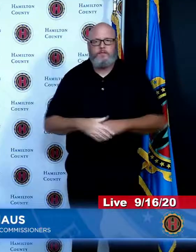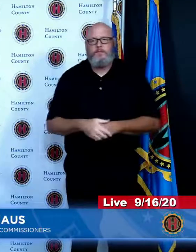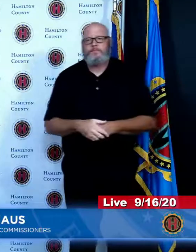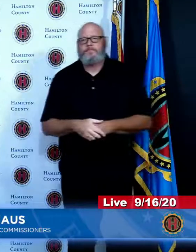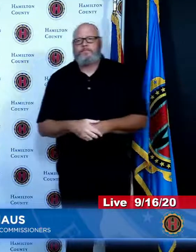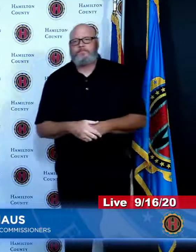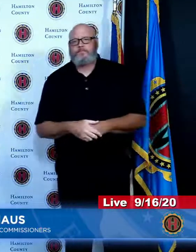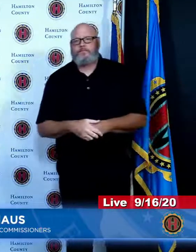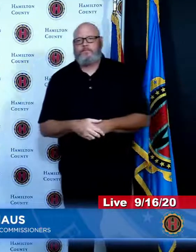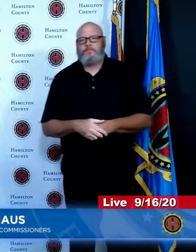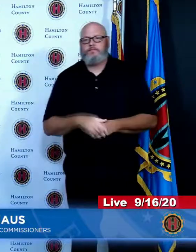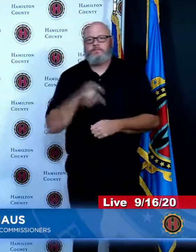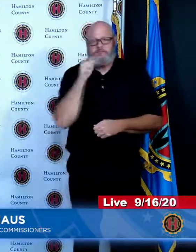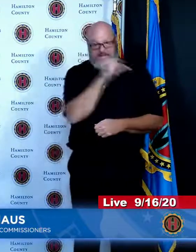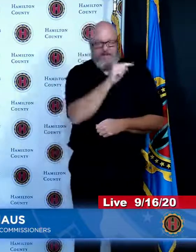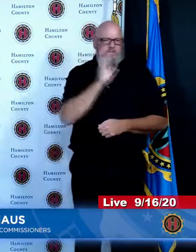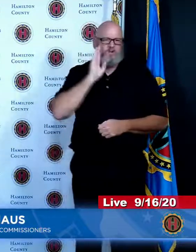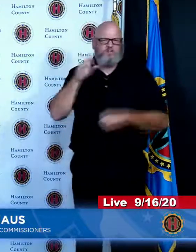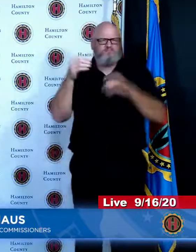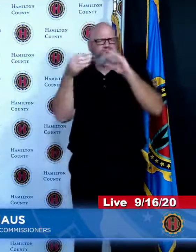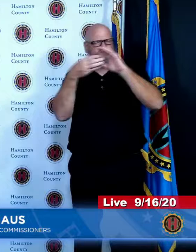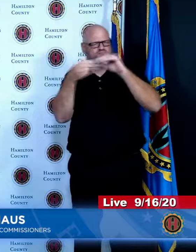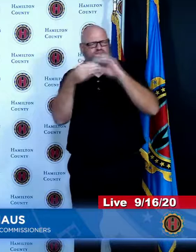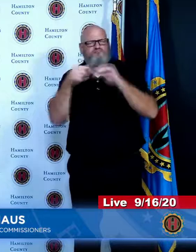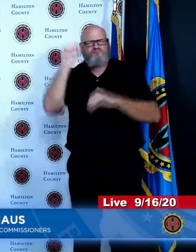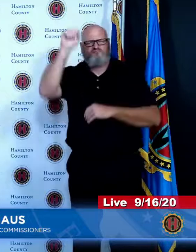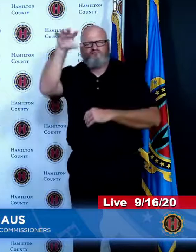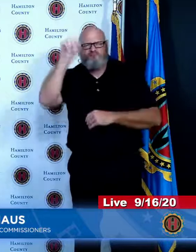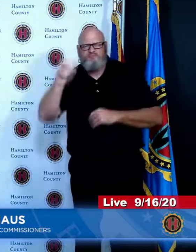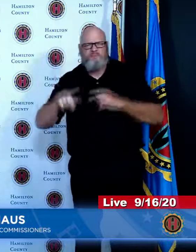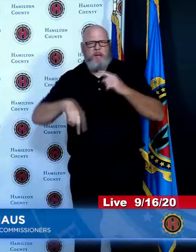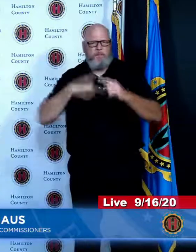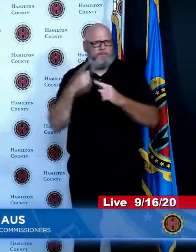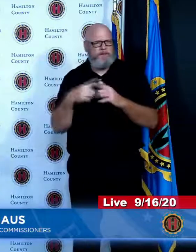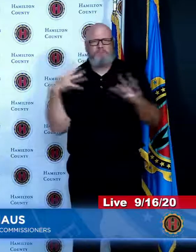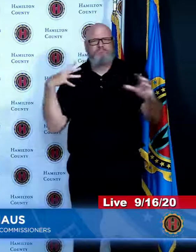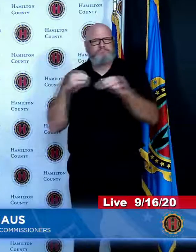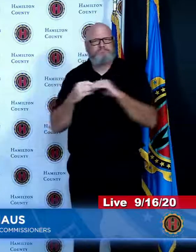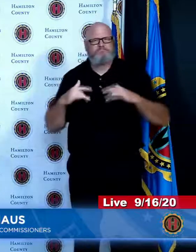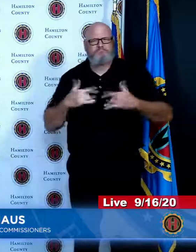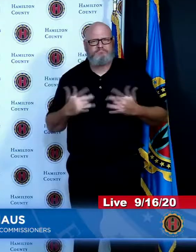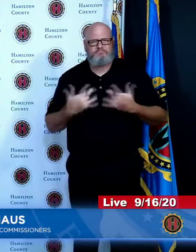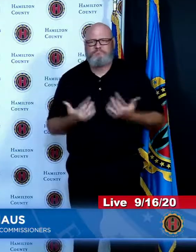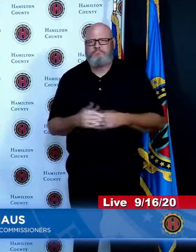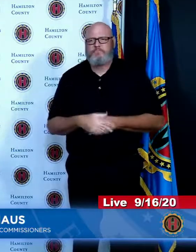numbers Greg Kesterman is not here this morning he had to jump on a different call and so Dr Feagins is going to run us